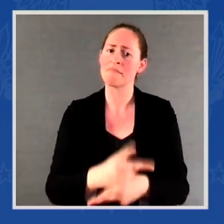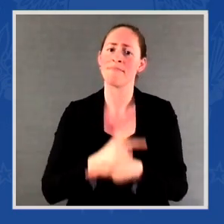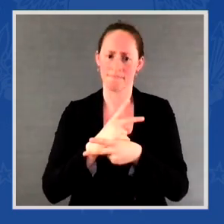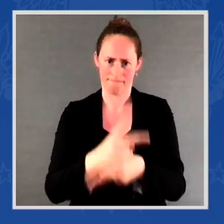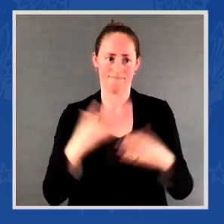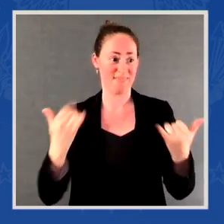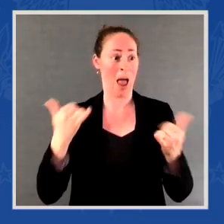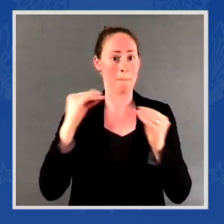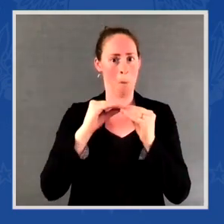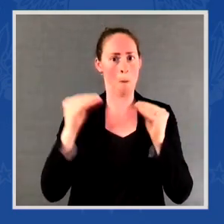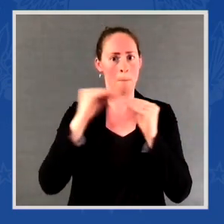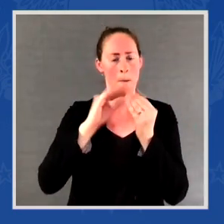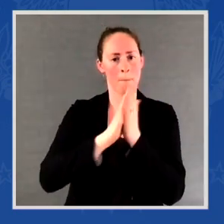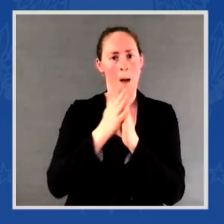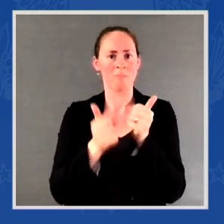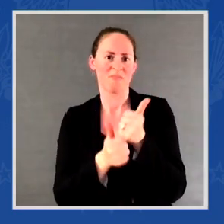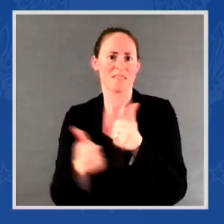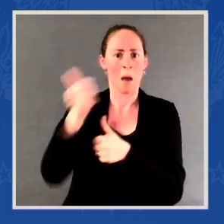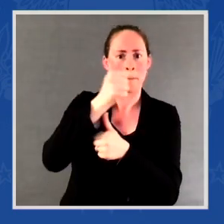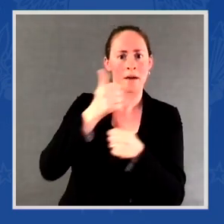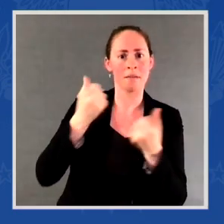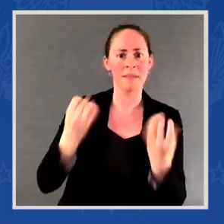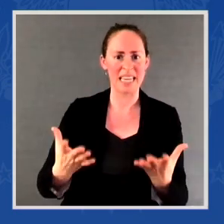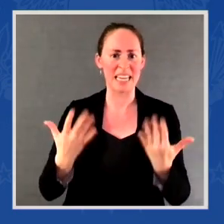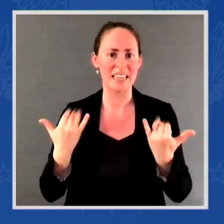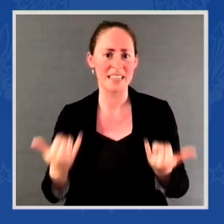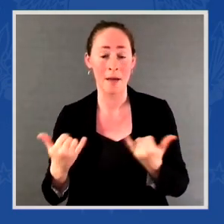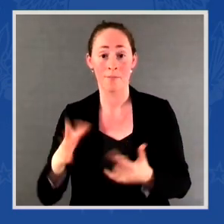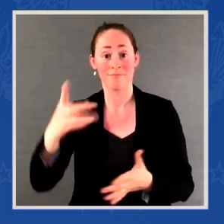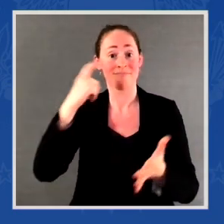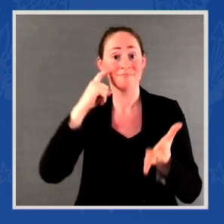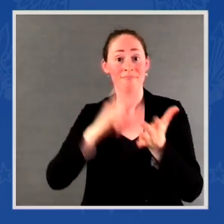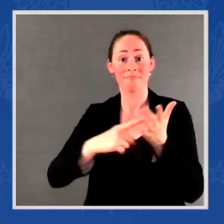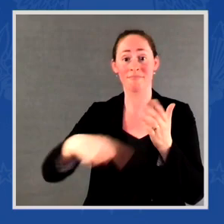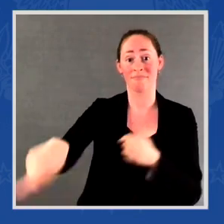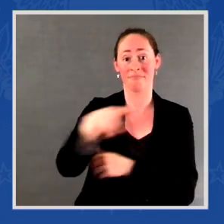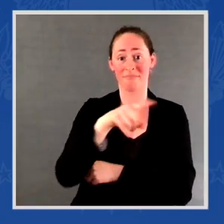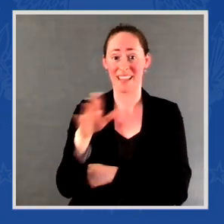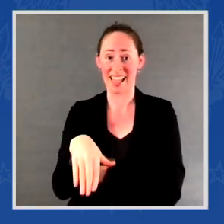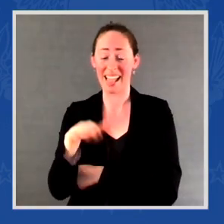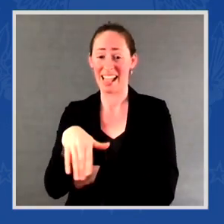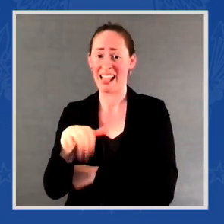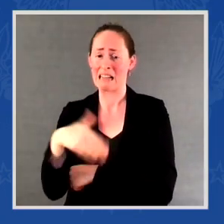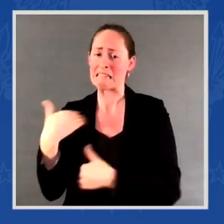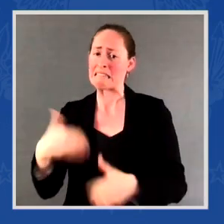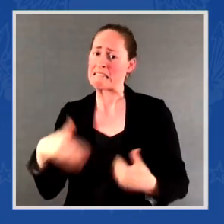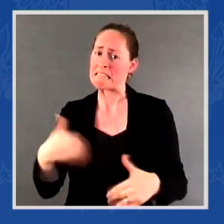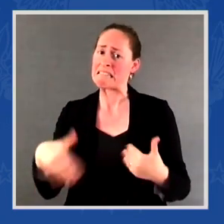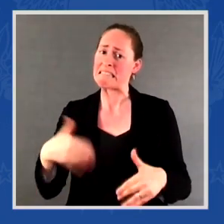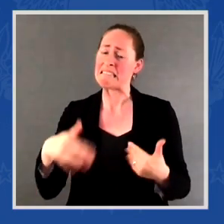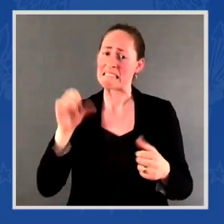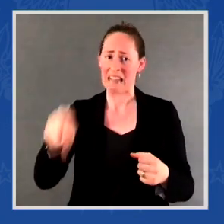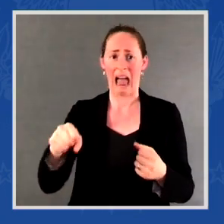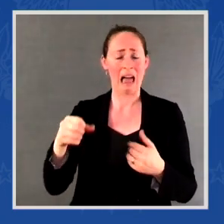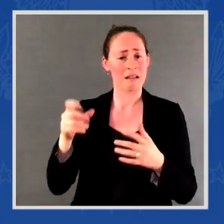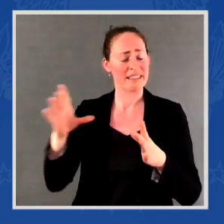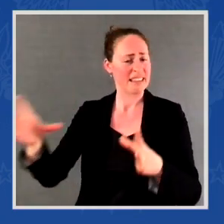And unvaccinated people are incredibly vulnerable. This is a serious concern with what experts call the "Delta" variant.